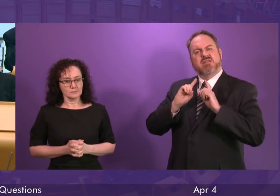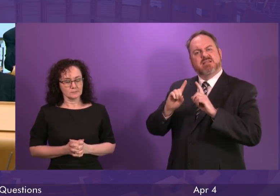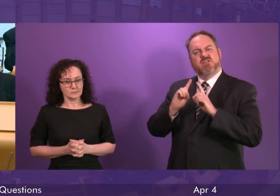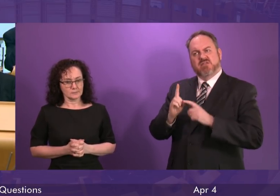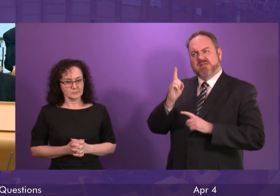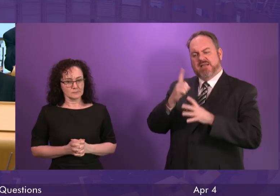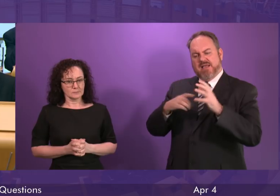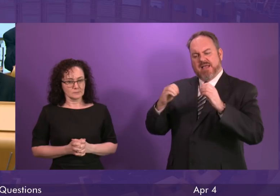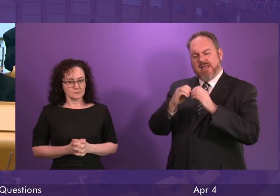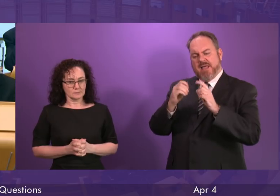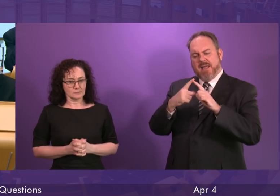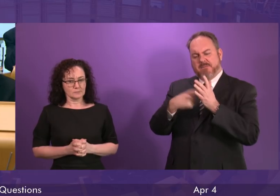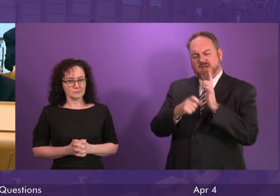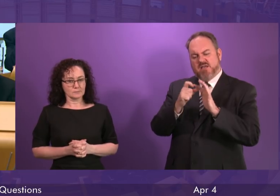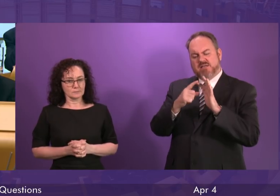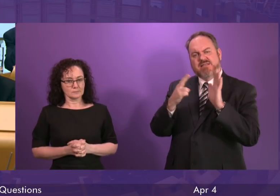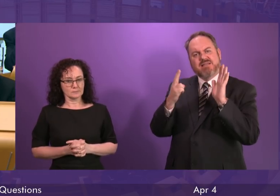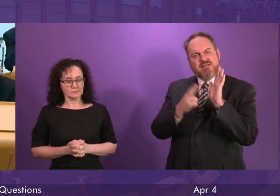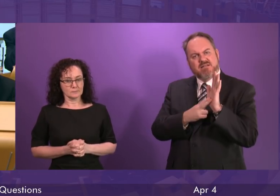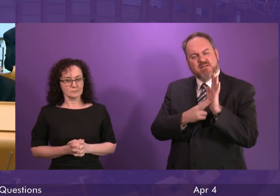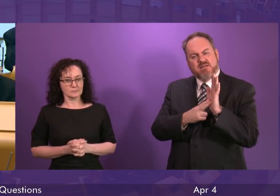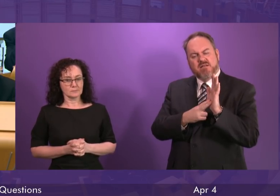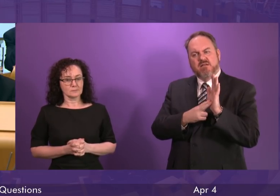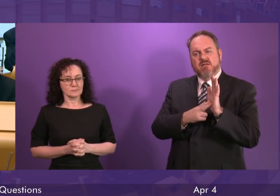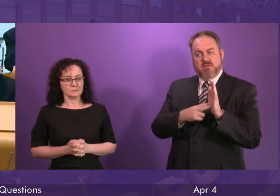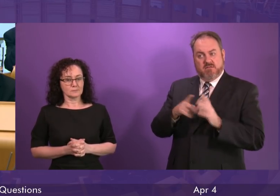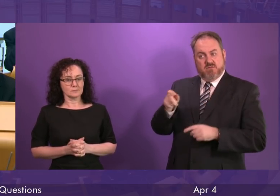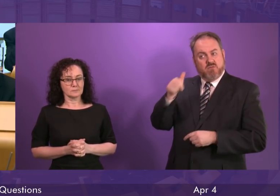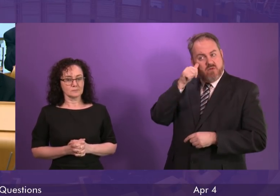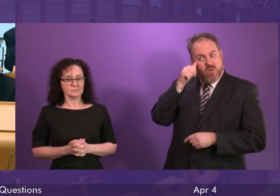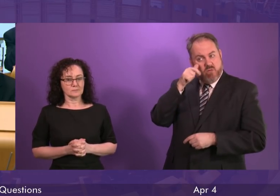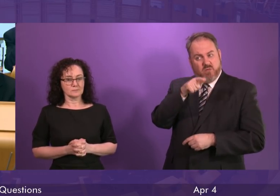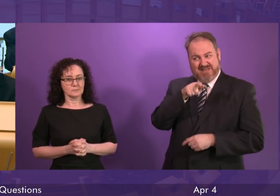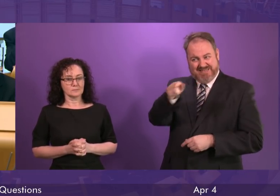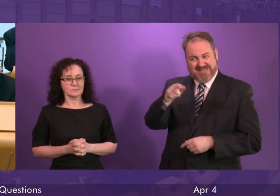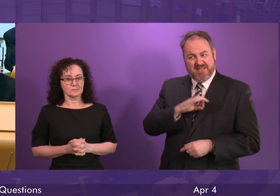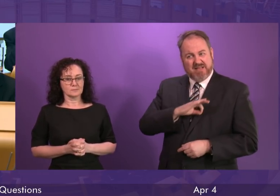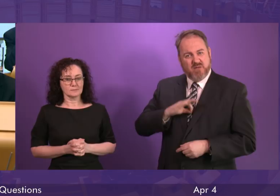in Aberdeen. I am aware, as others will be, that he is the local councillor for Midstocket